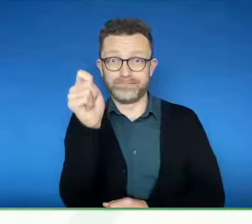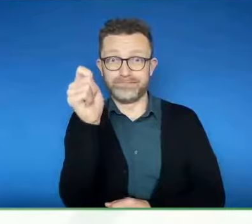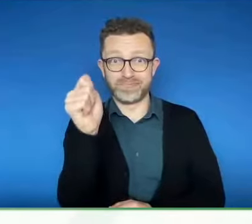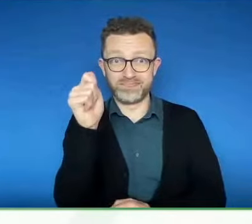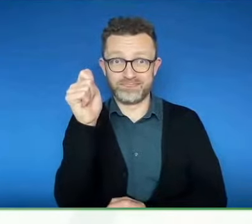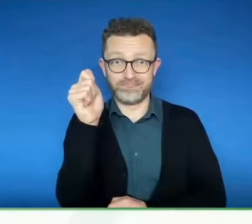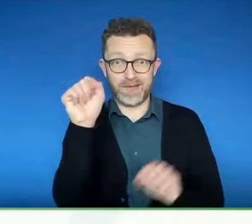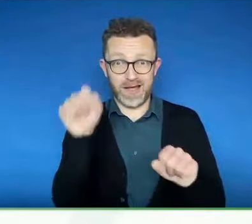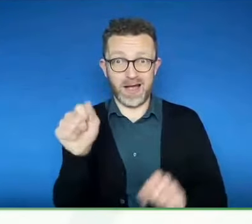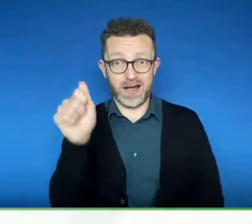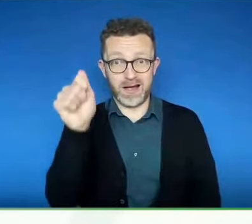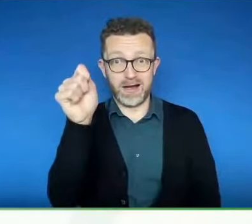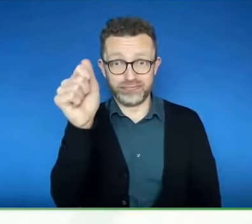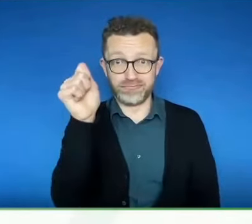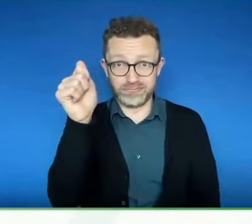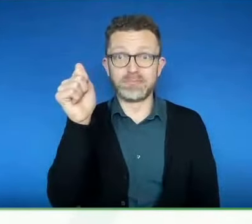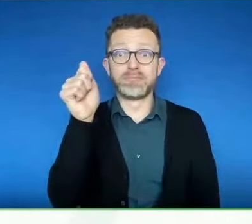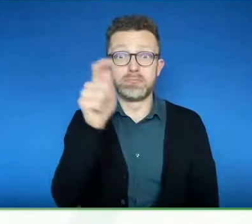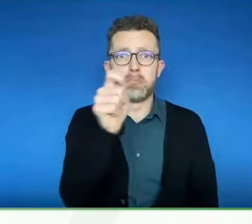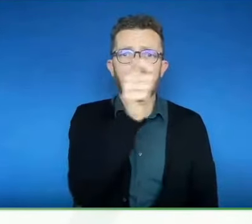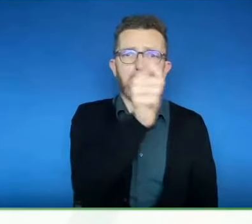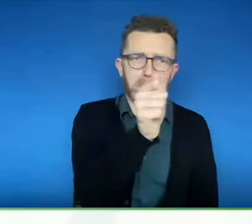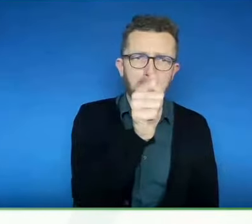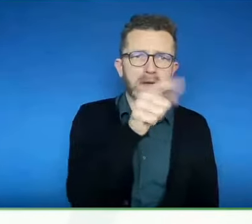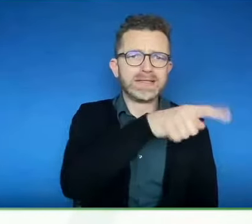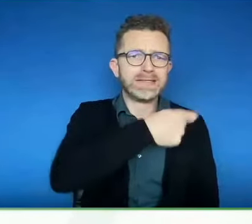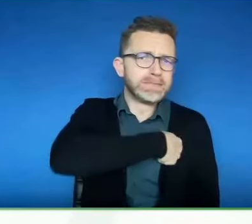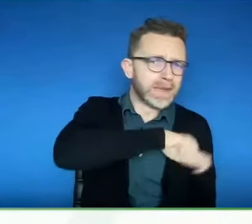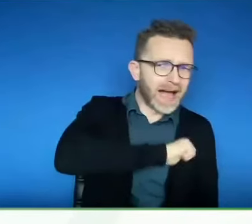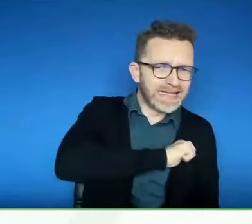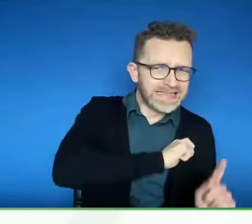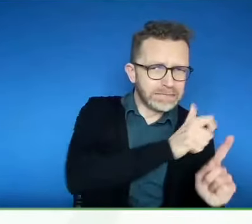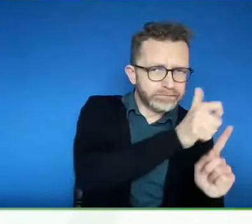is it, thank you very much for the opportunity to share our story with